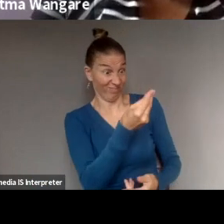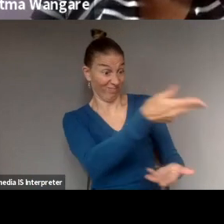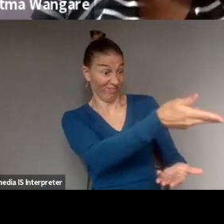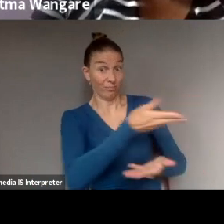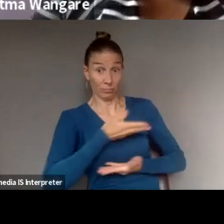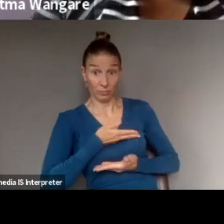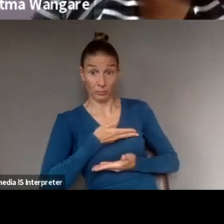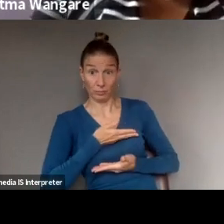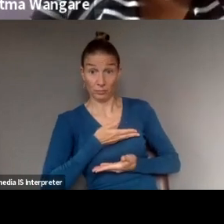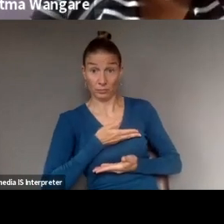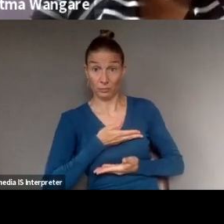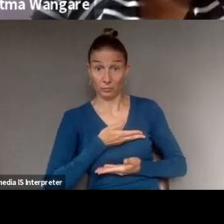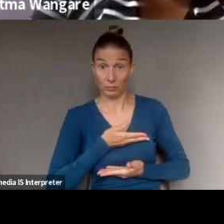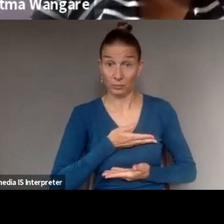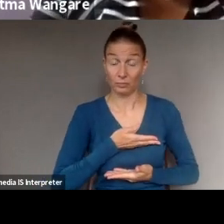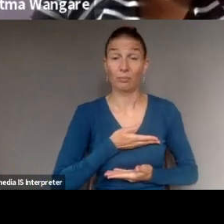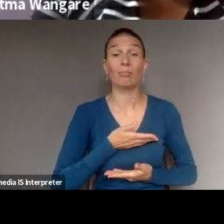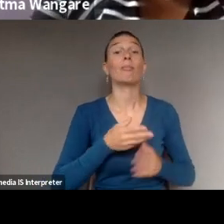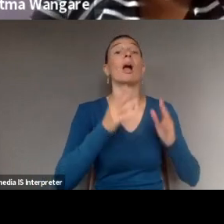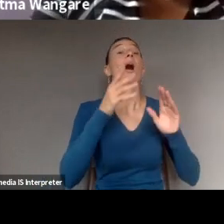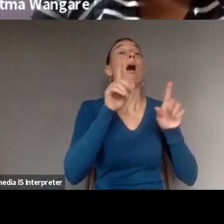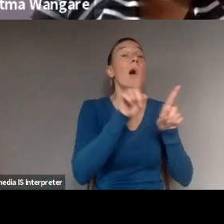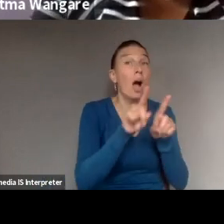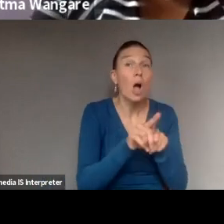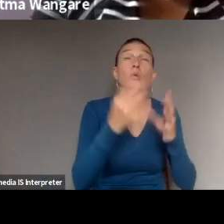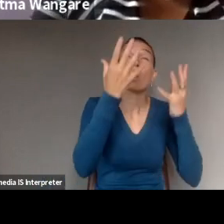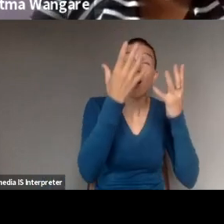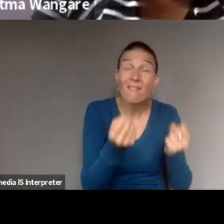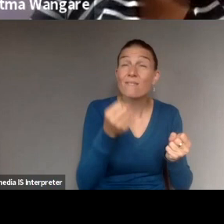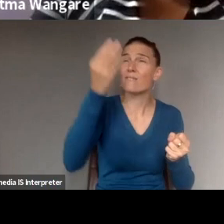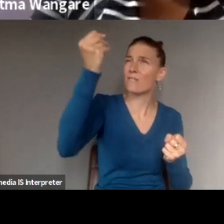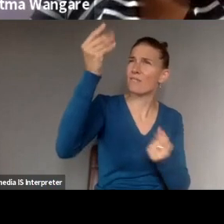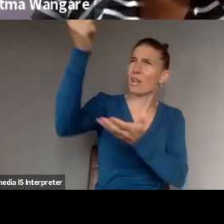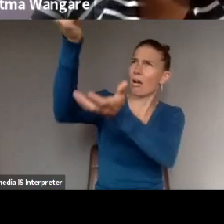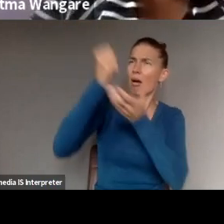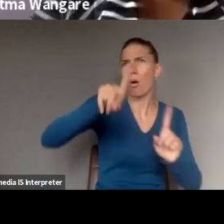a recipient of a pension or reasonable income, not recipient of any other cash transfer,